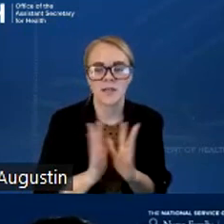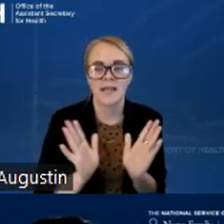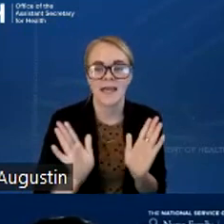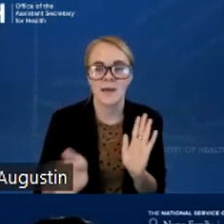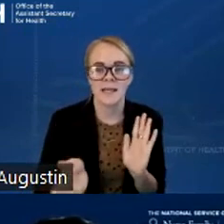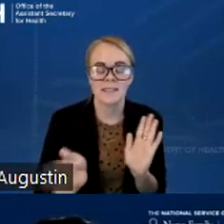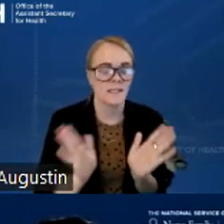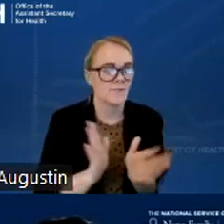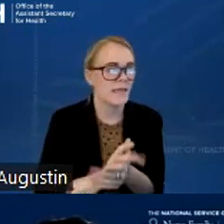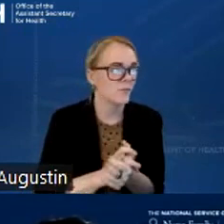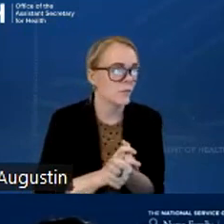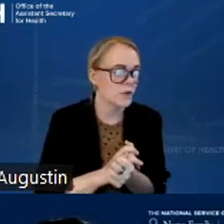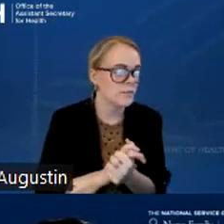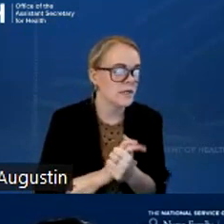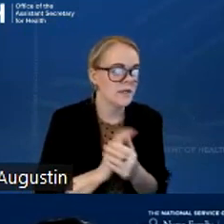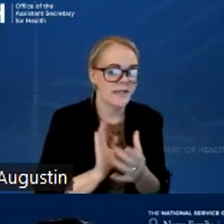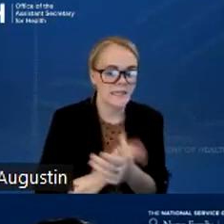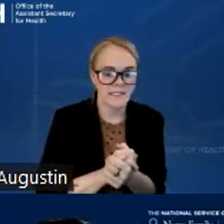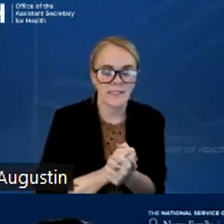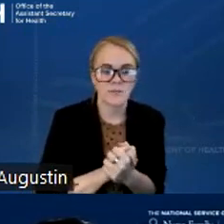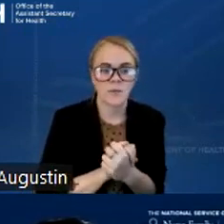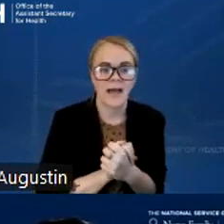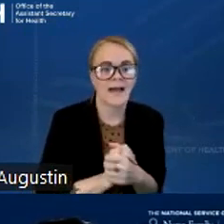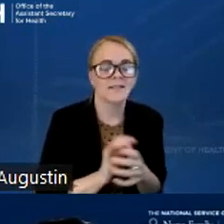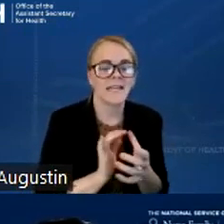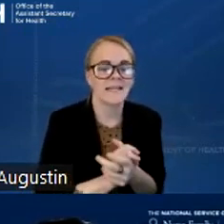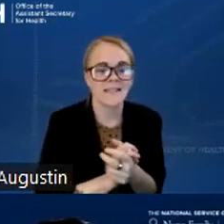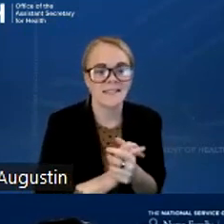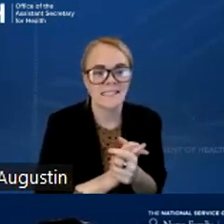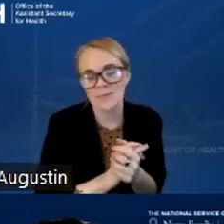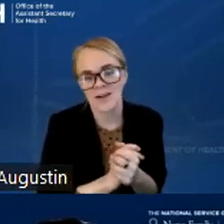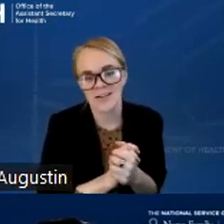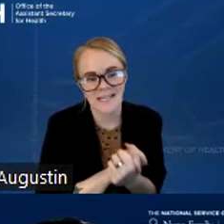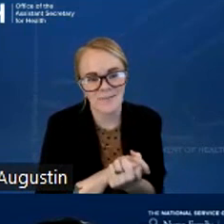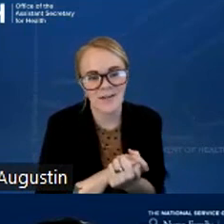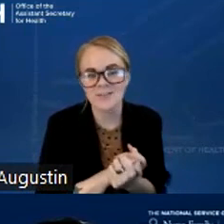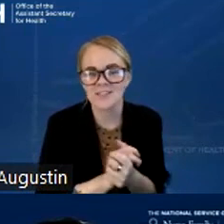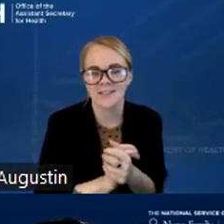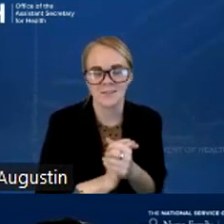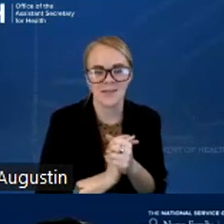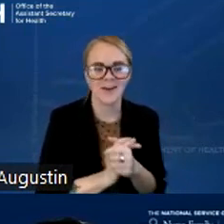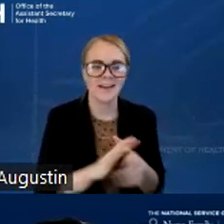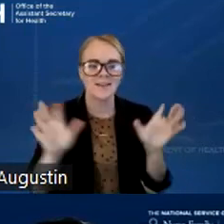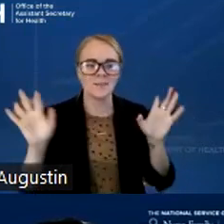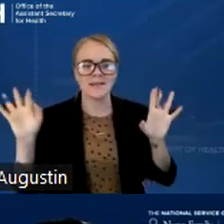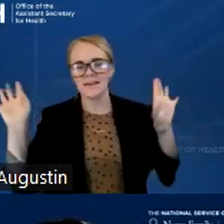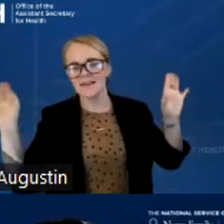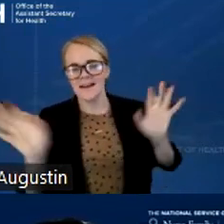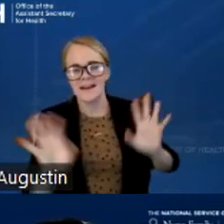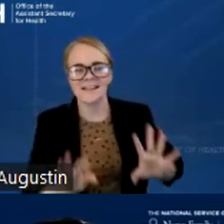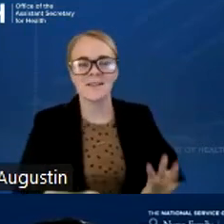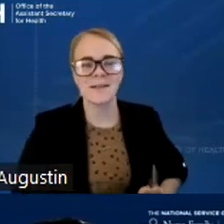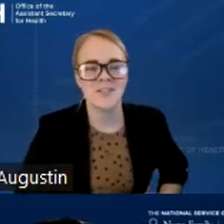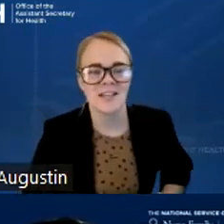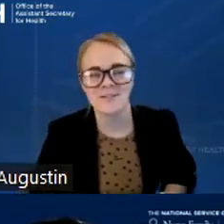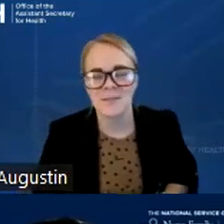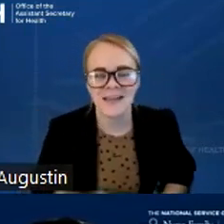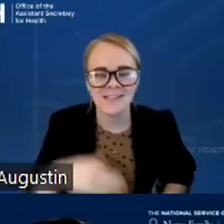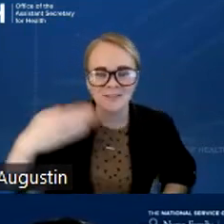We're going to head back into the main room. The next thing is we will have a hands-on CPR demo, which is going to be great. It'll be a little bit change of a pace